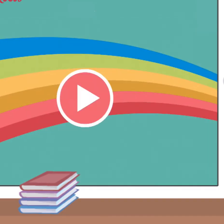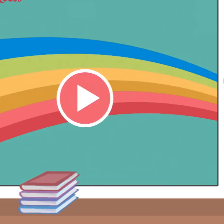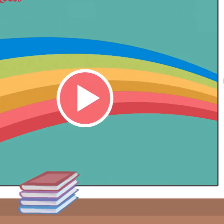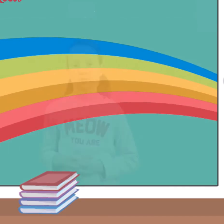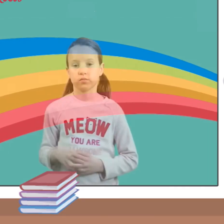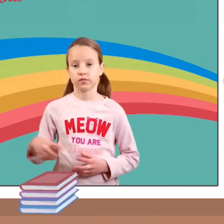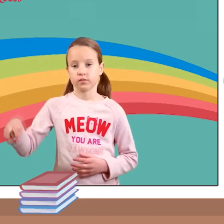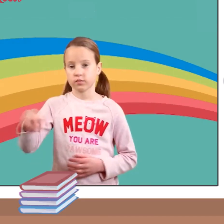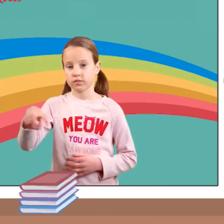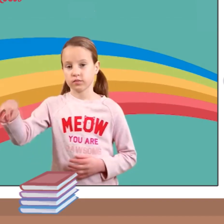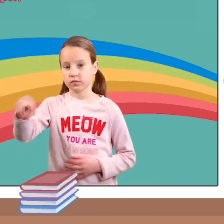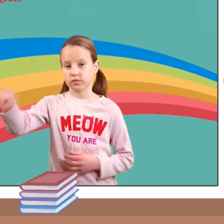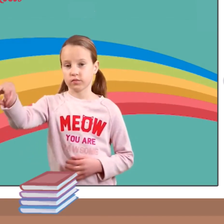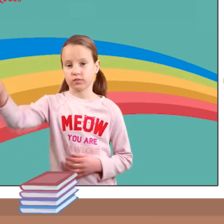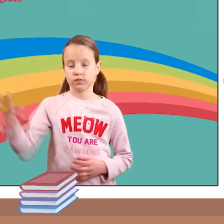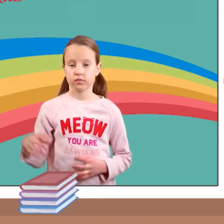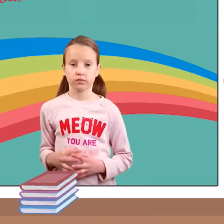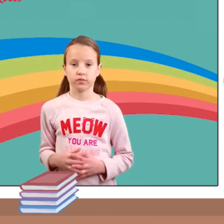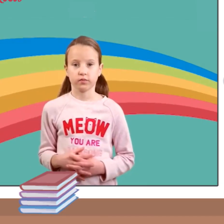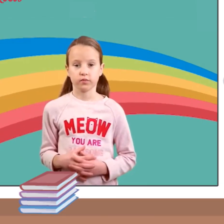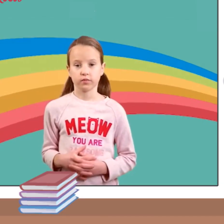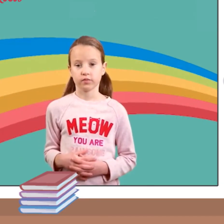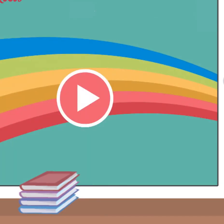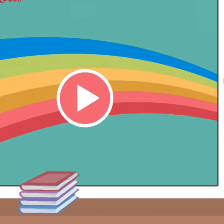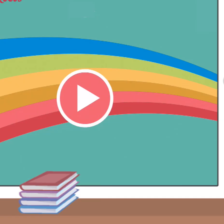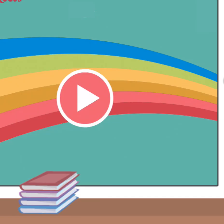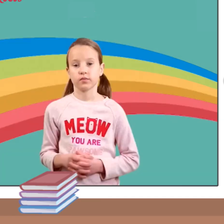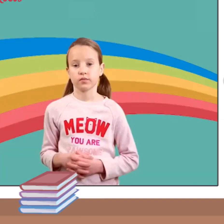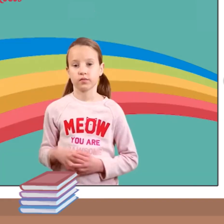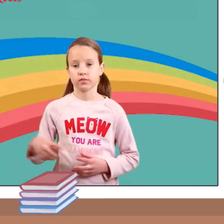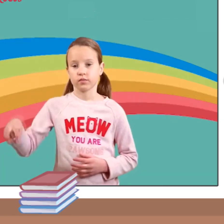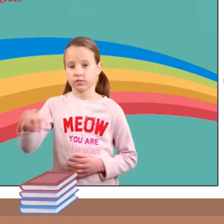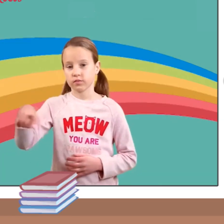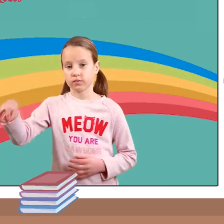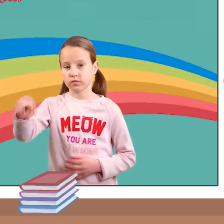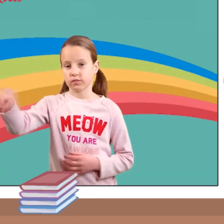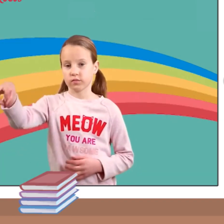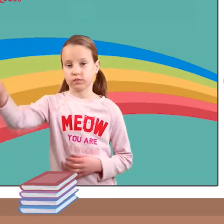Snake